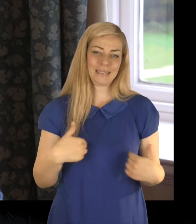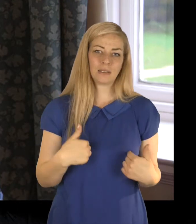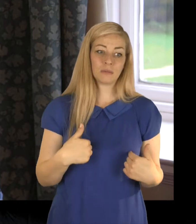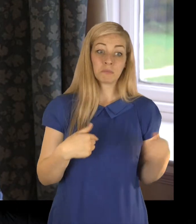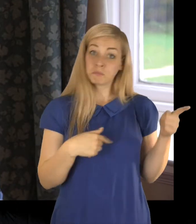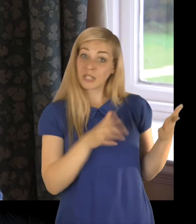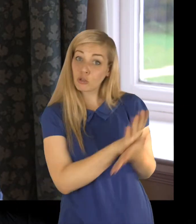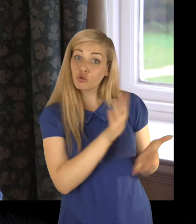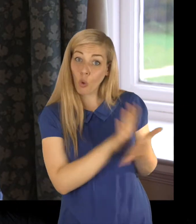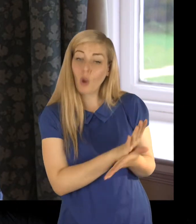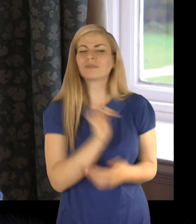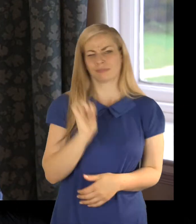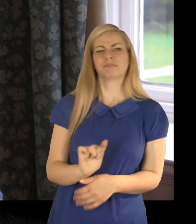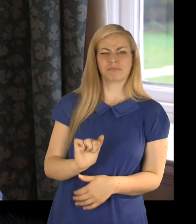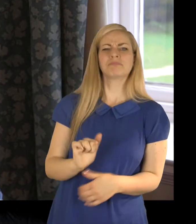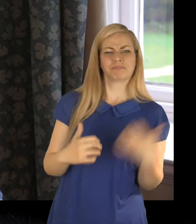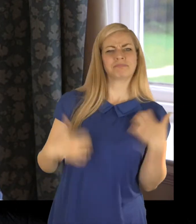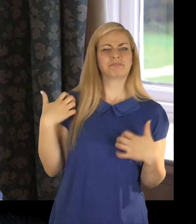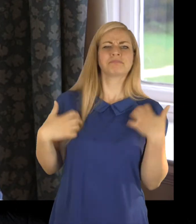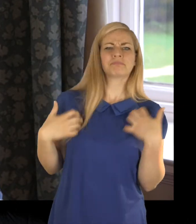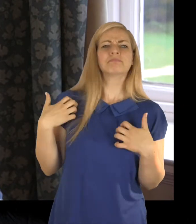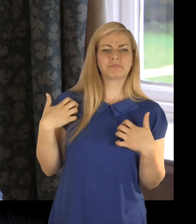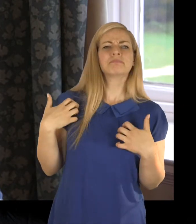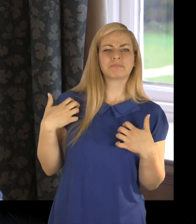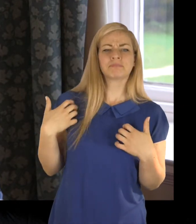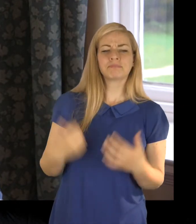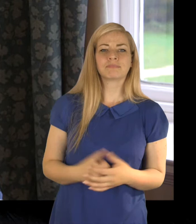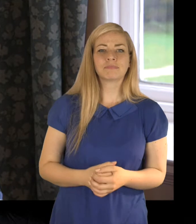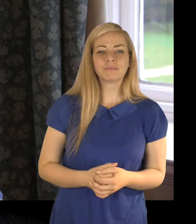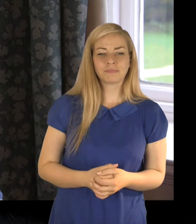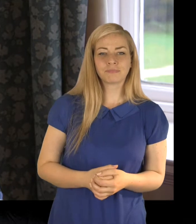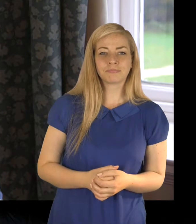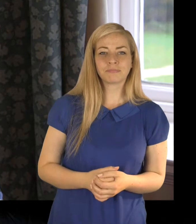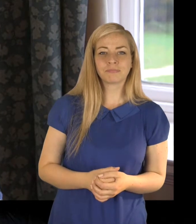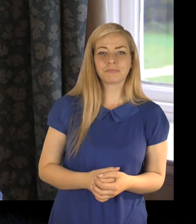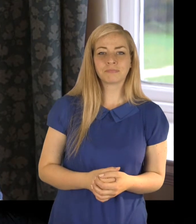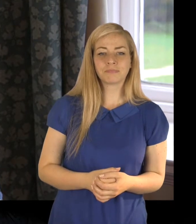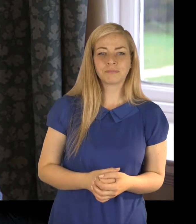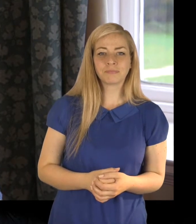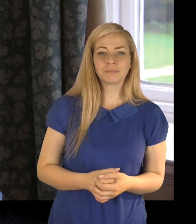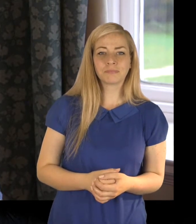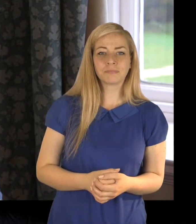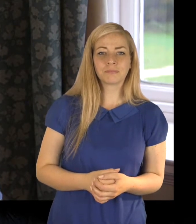Daniel: Yes, I do delivery trips, you know, when people need wood for their fires or anything.